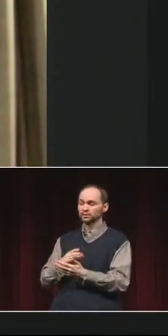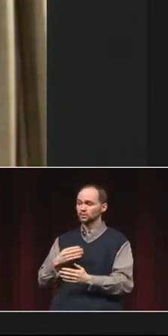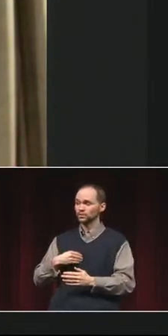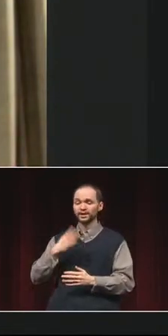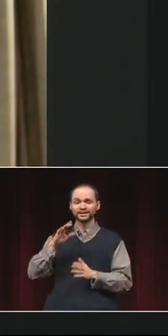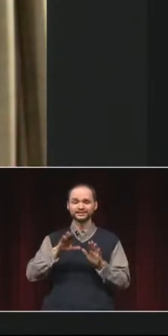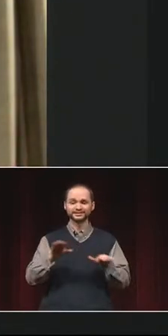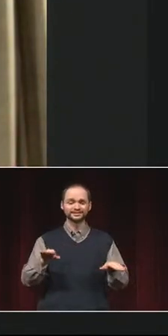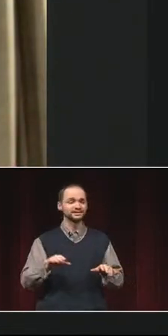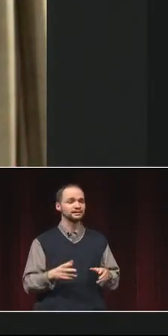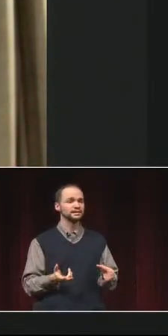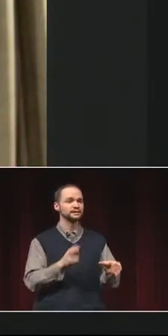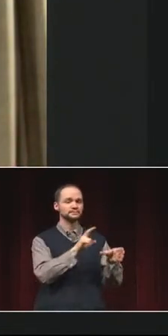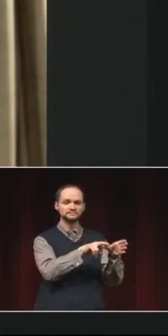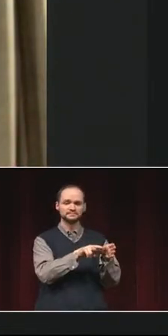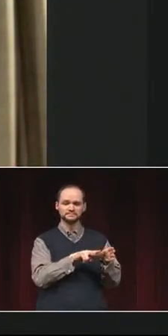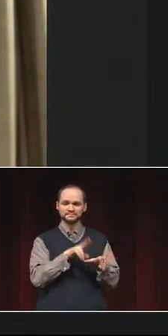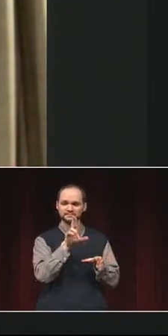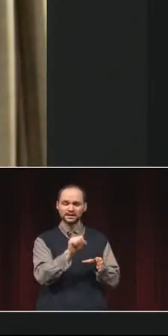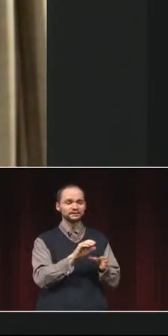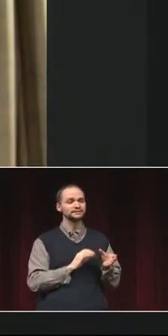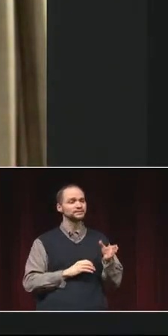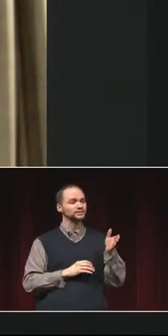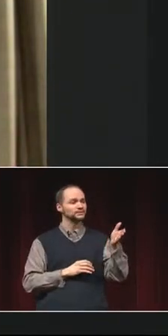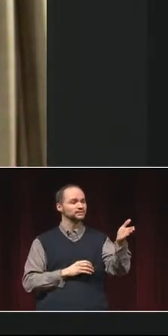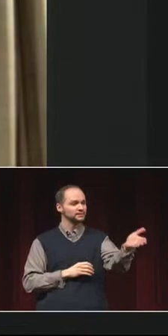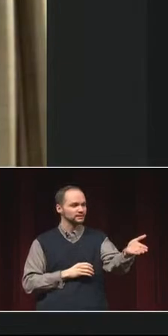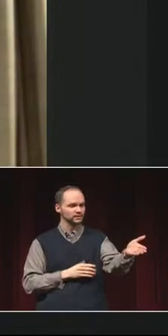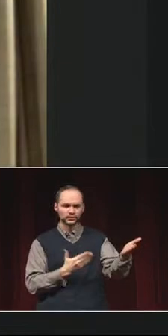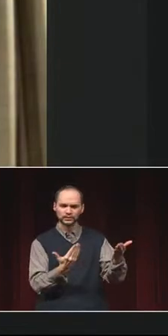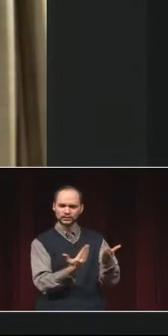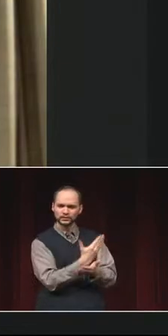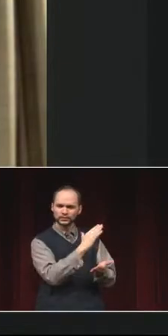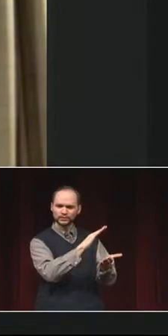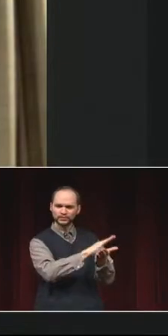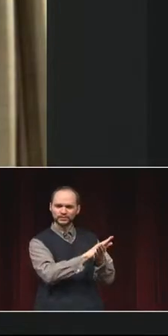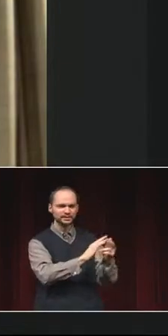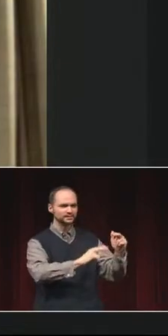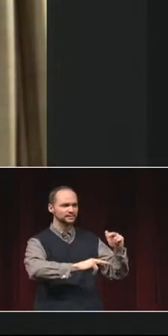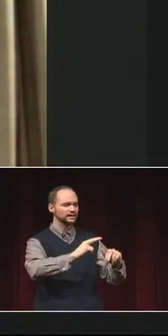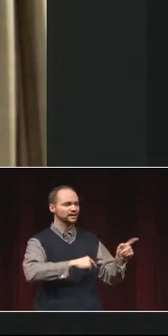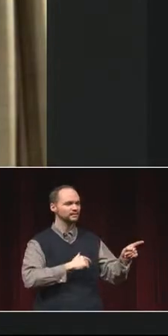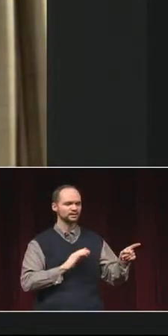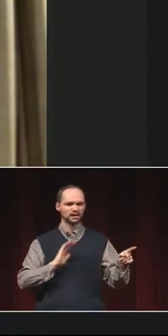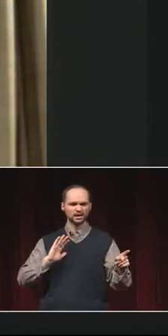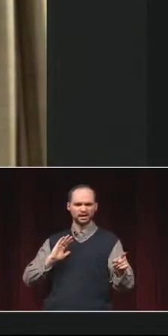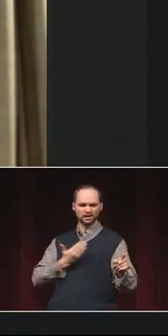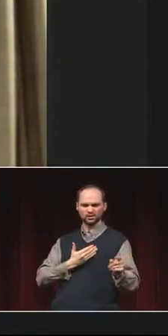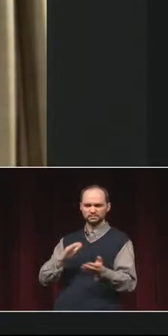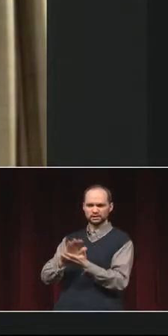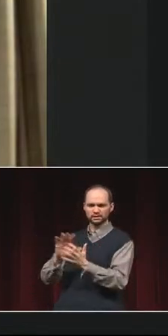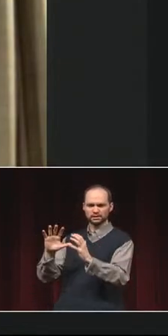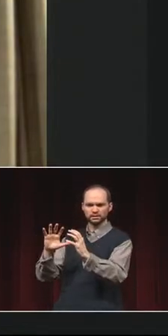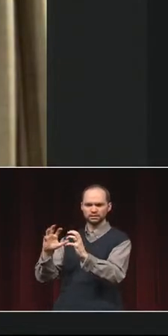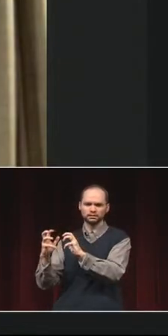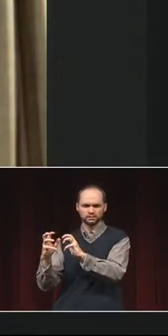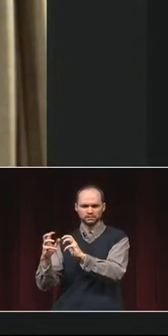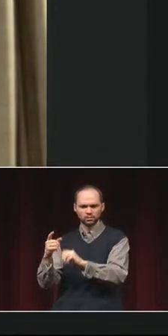to their new school building while we walked to our broke and dilapidated one room schoolhouse.